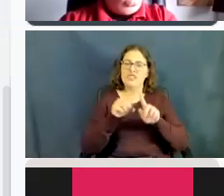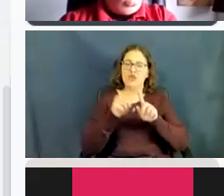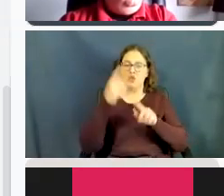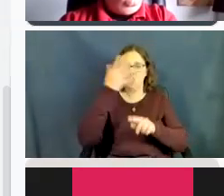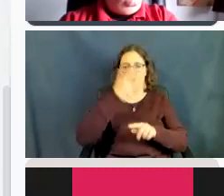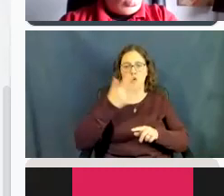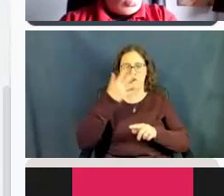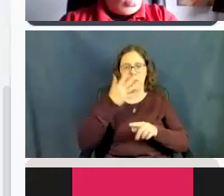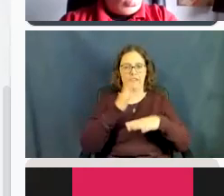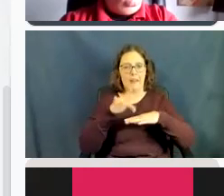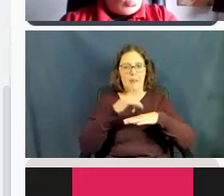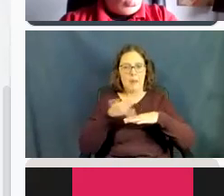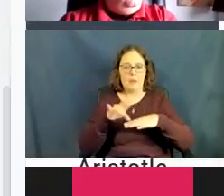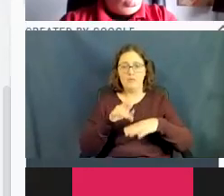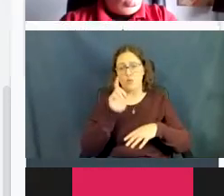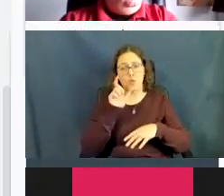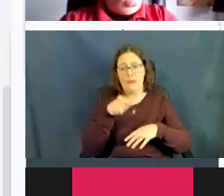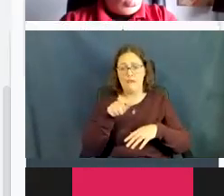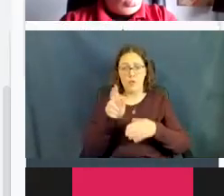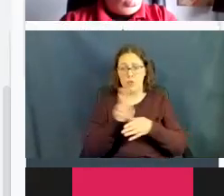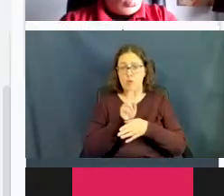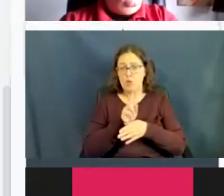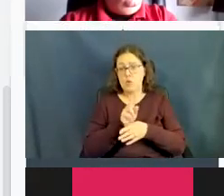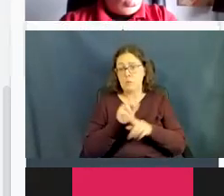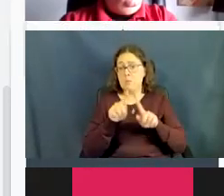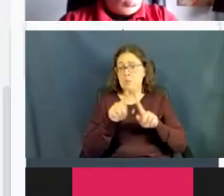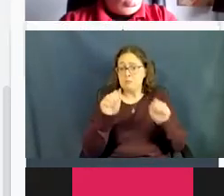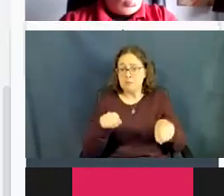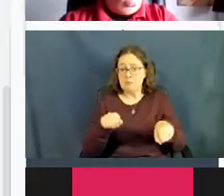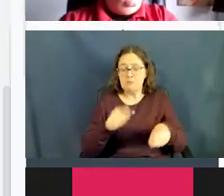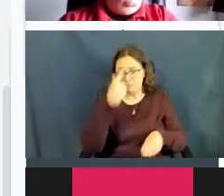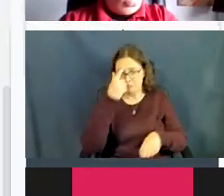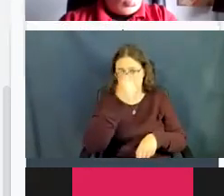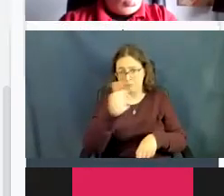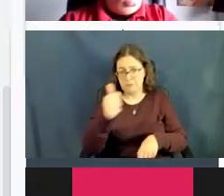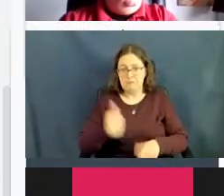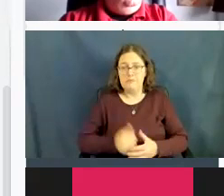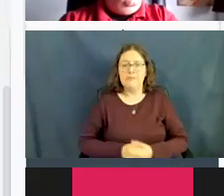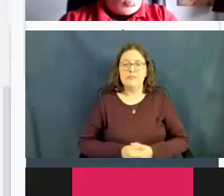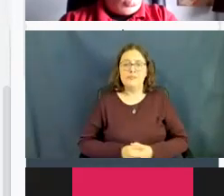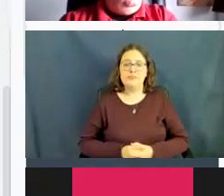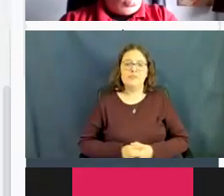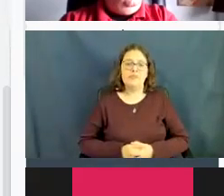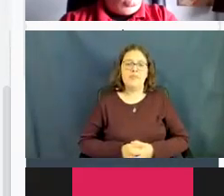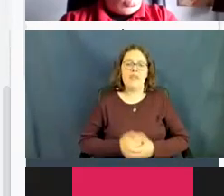enter their and add insert button at the upper left-hand, you can go to insert and insert a text box. Thank you, Sandy.